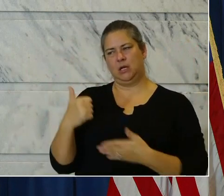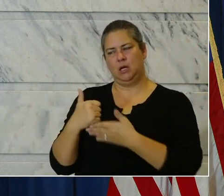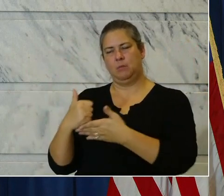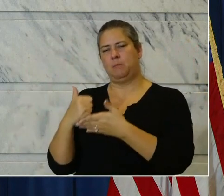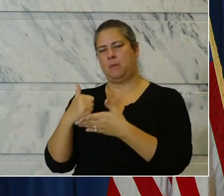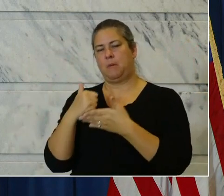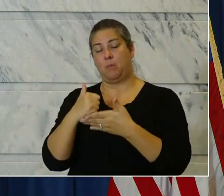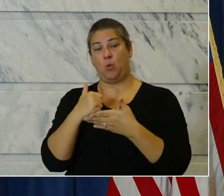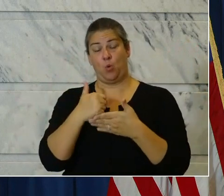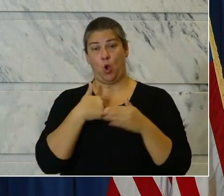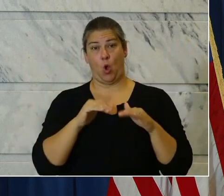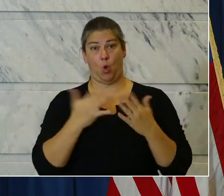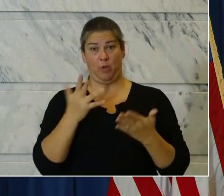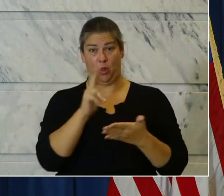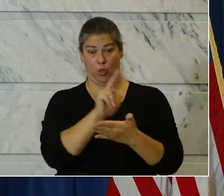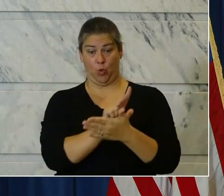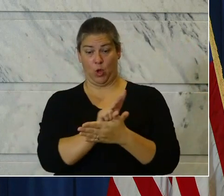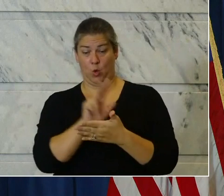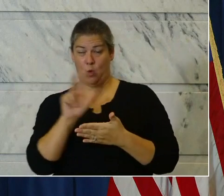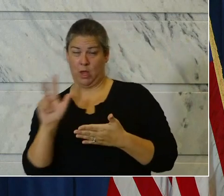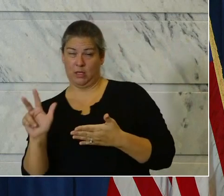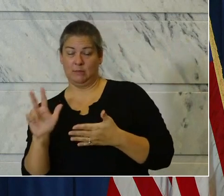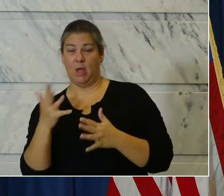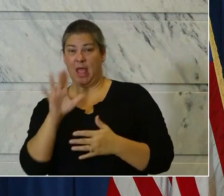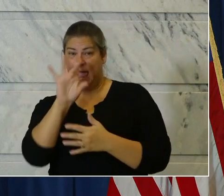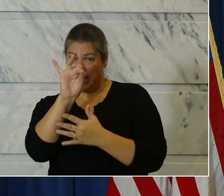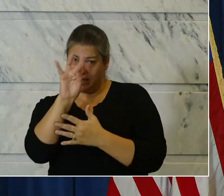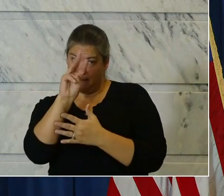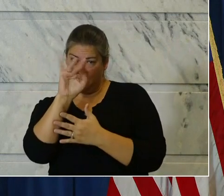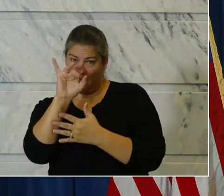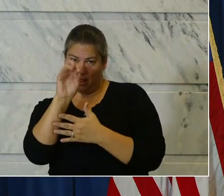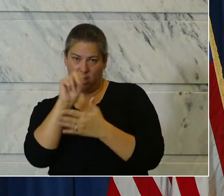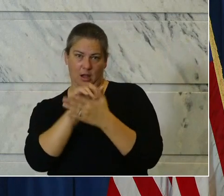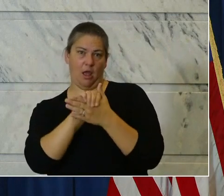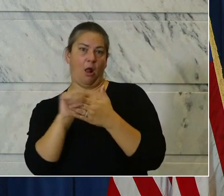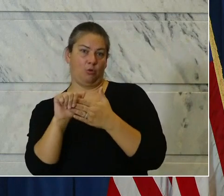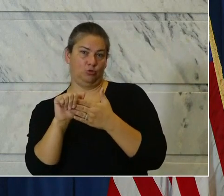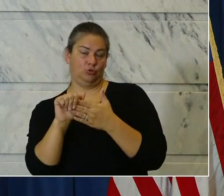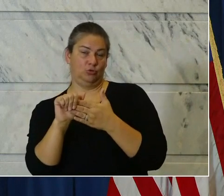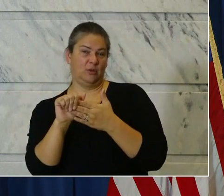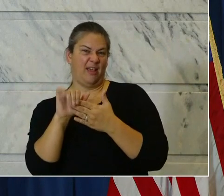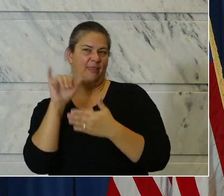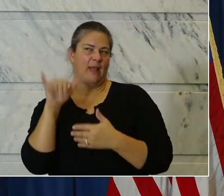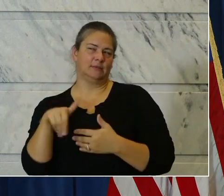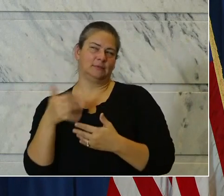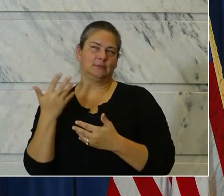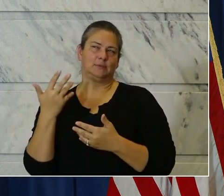A HUNDRED AND NINETY KENTUCKY COUNTIES. IN THE THREE WEEKS SINCE WE'VE OPENED. AN